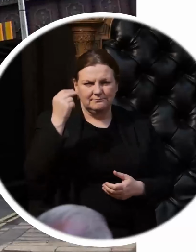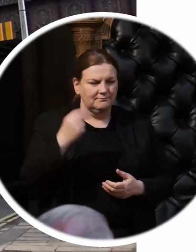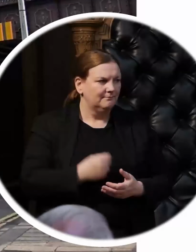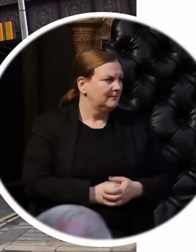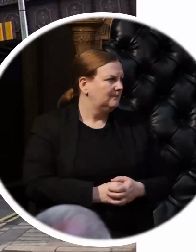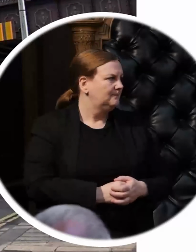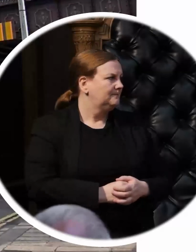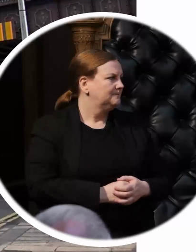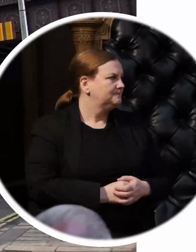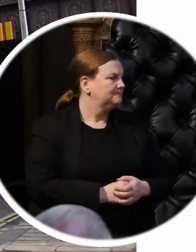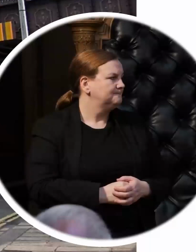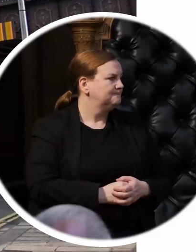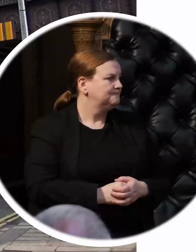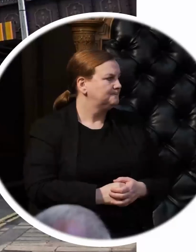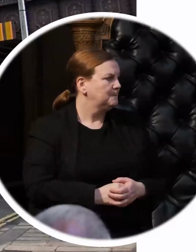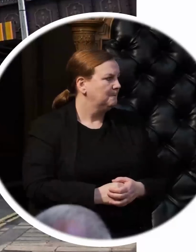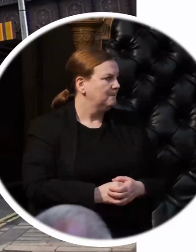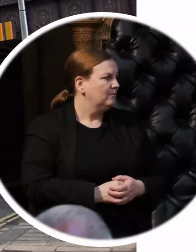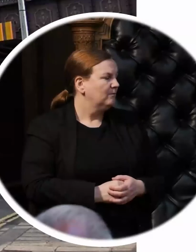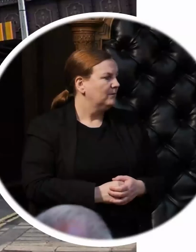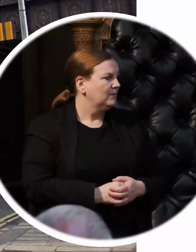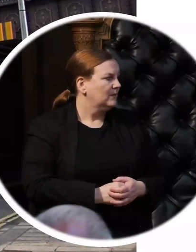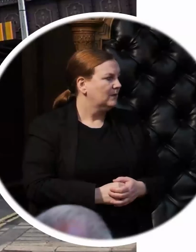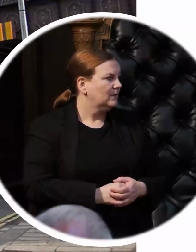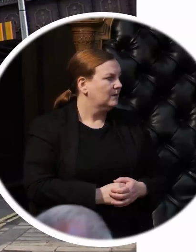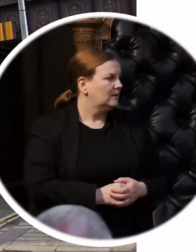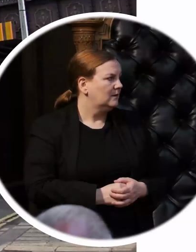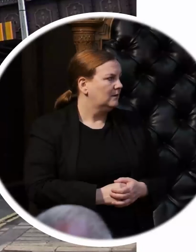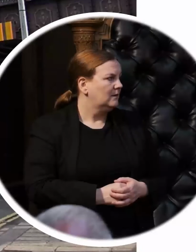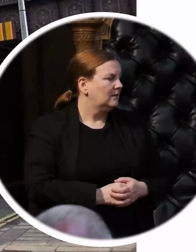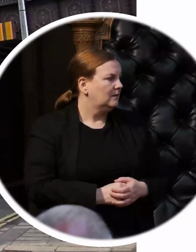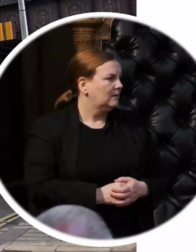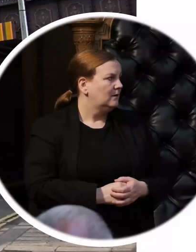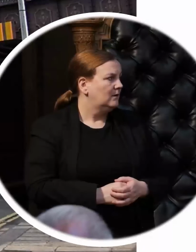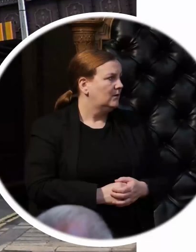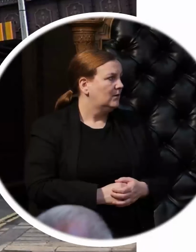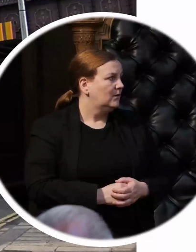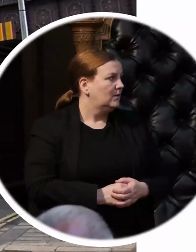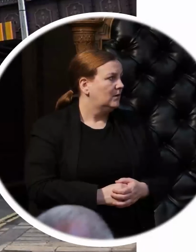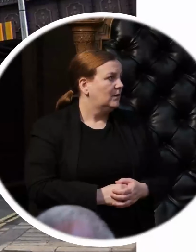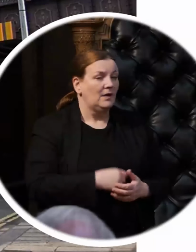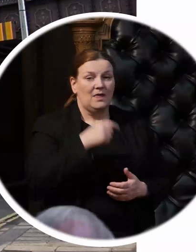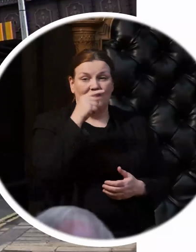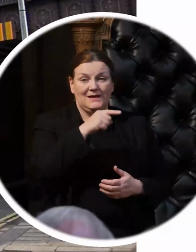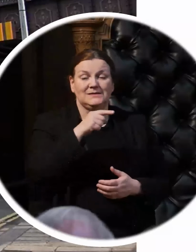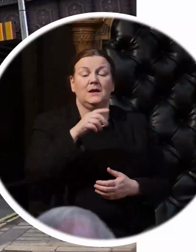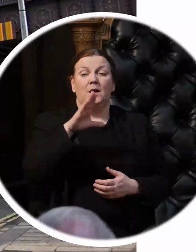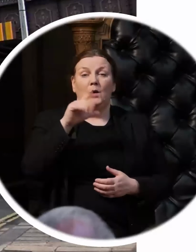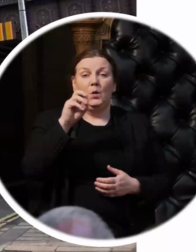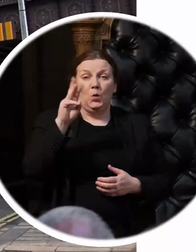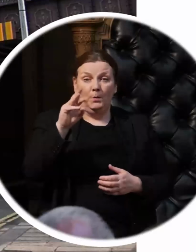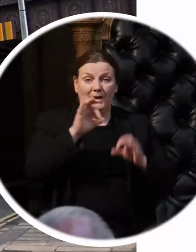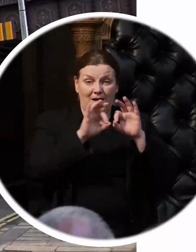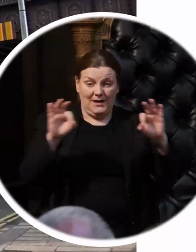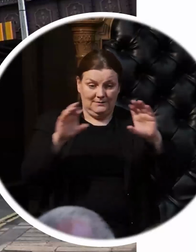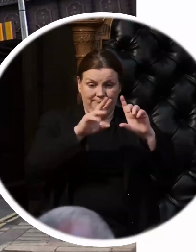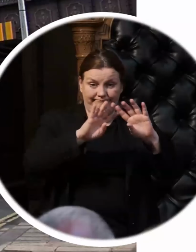So like I said the Loop Line Bridge as well as the new façade was designed by